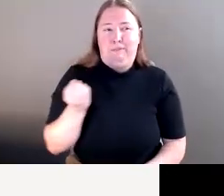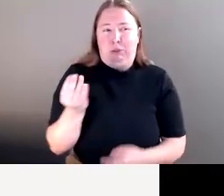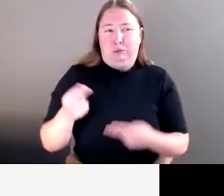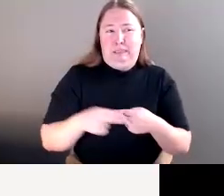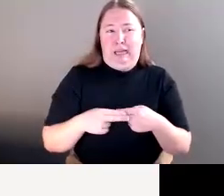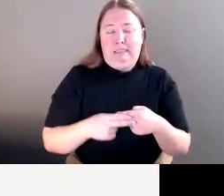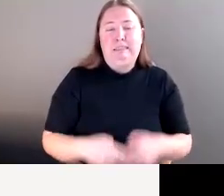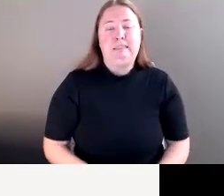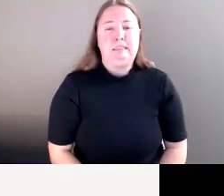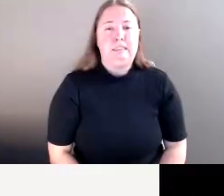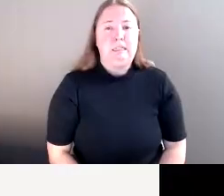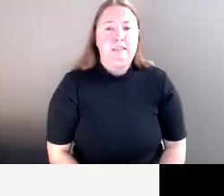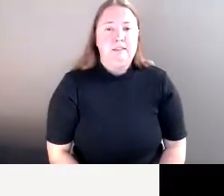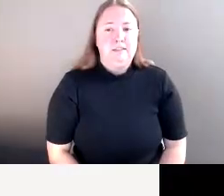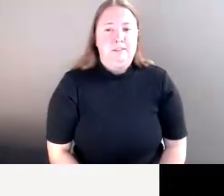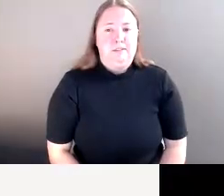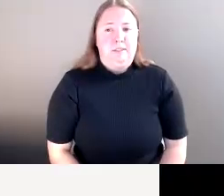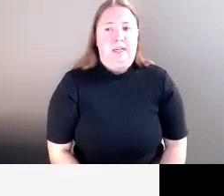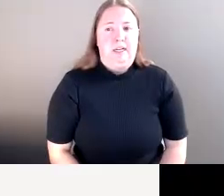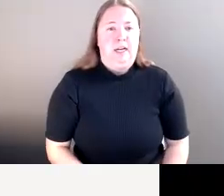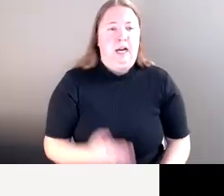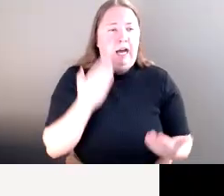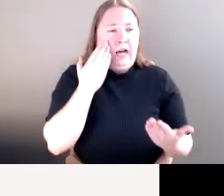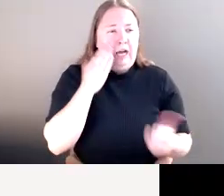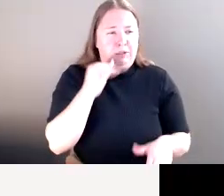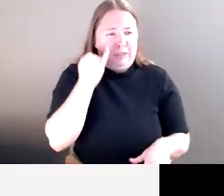I, I don't know if you remember me, but I talked to you